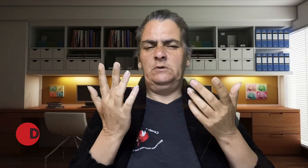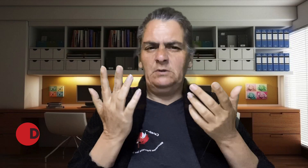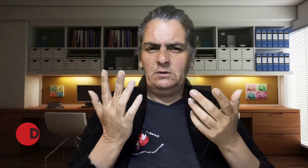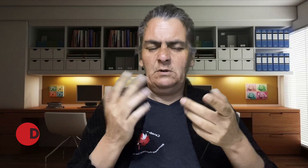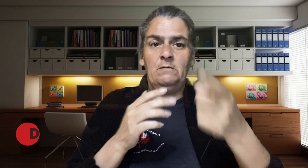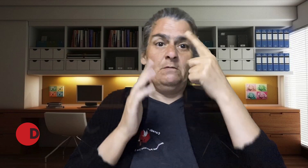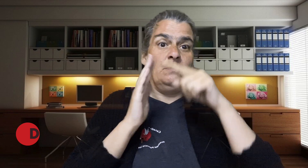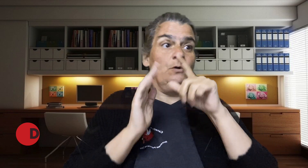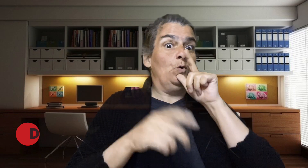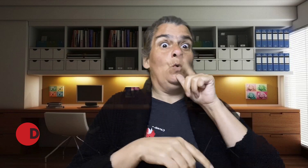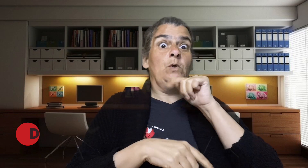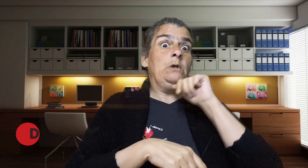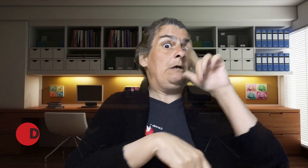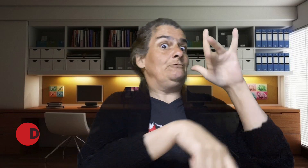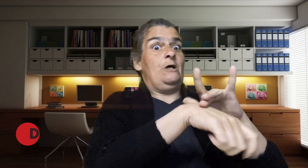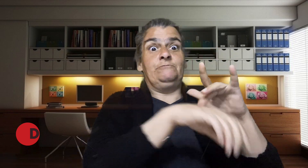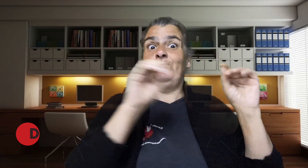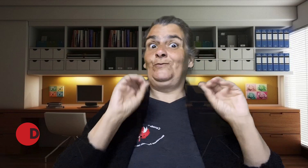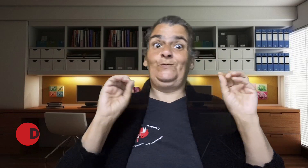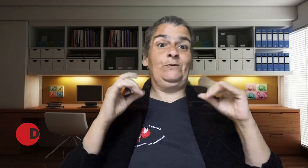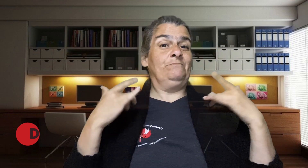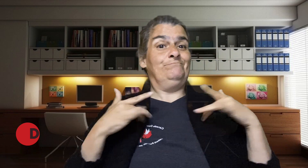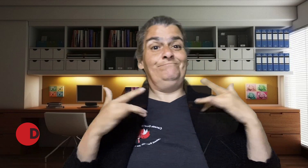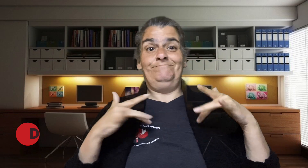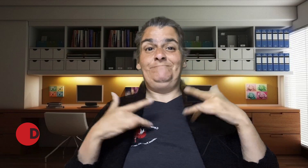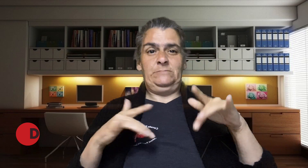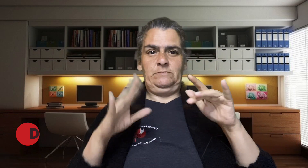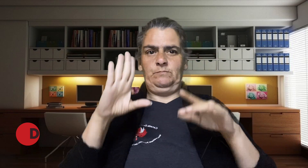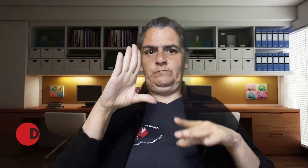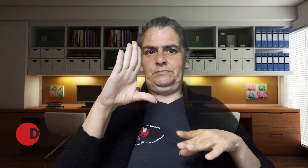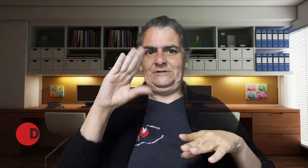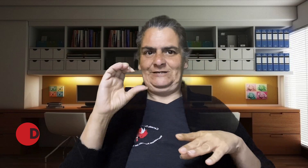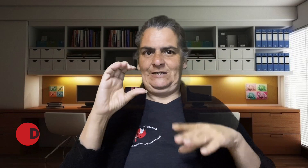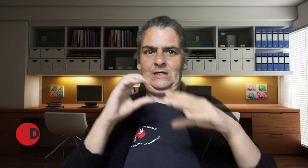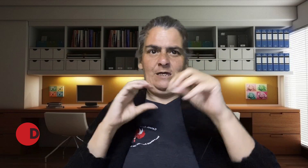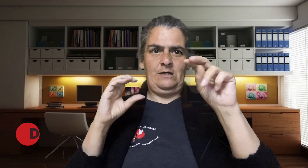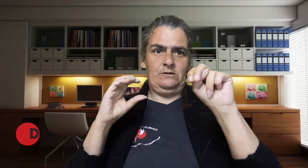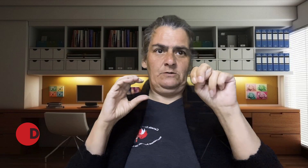These two provinces that did not touch were British Columbia and